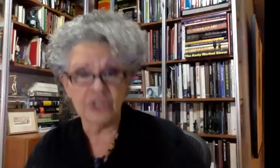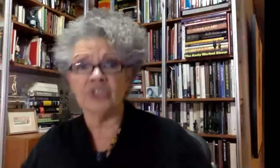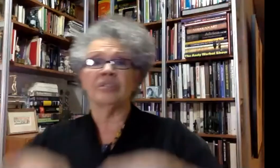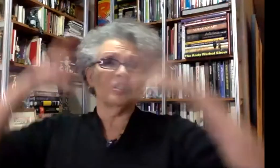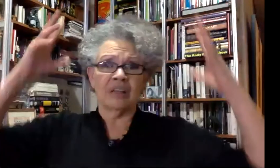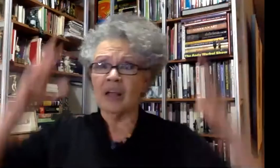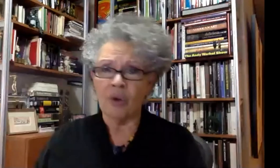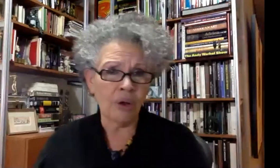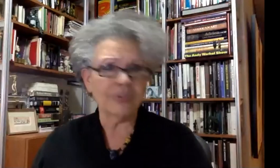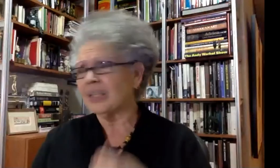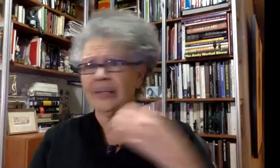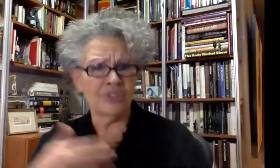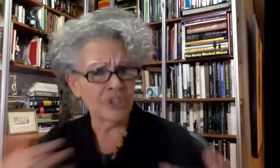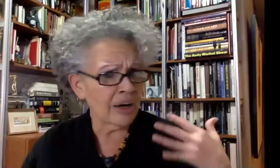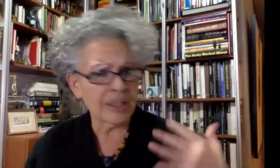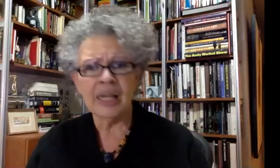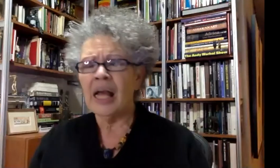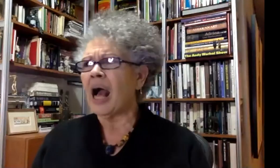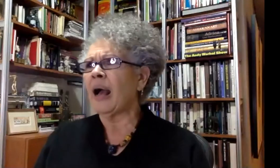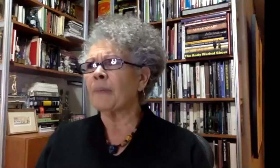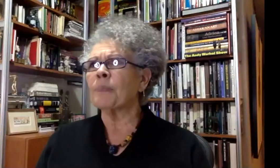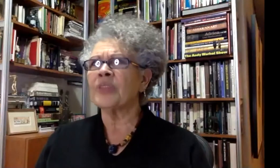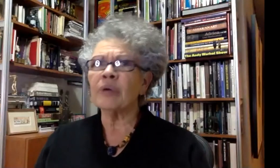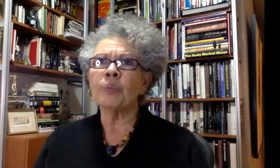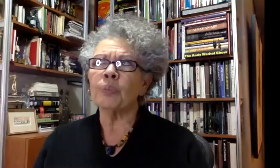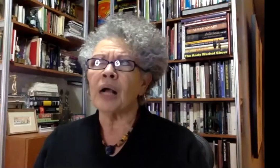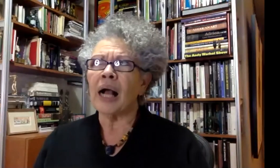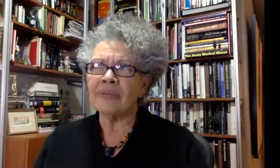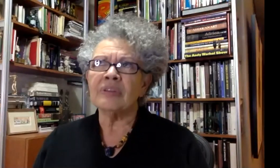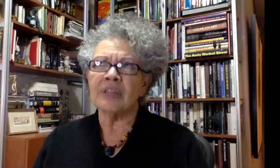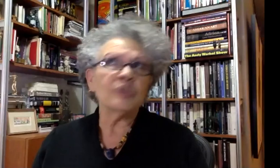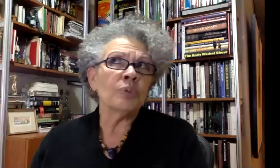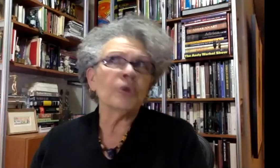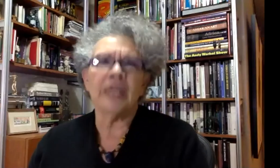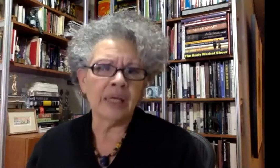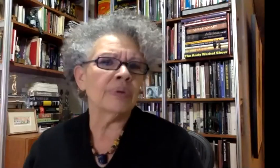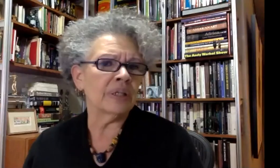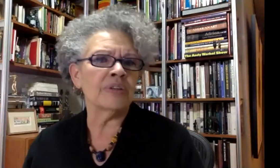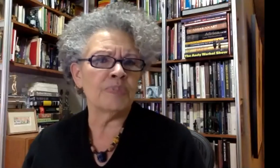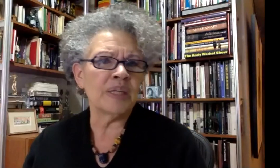has always been a connection and there's always been a kind of, "We are Jewish people so we're